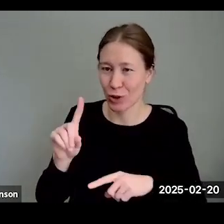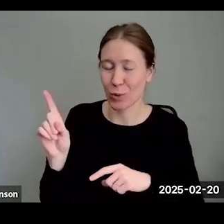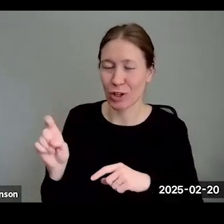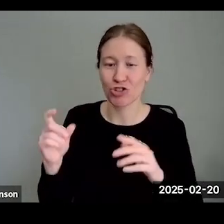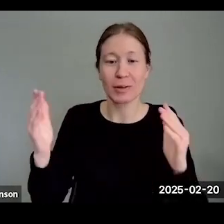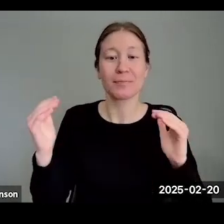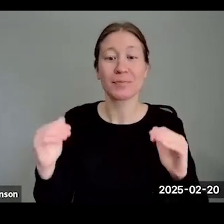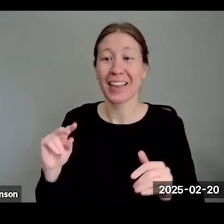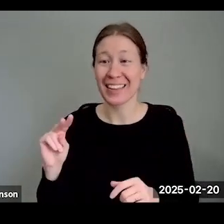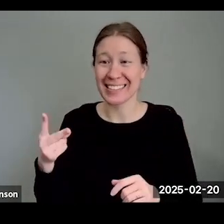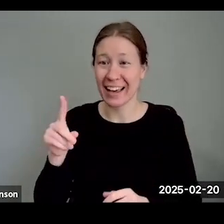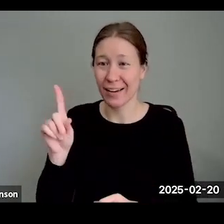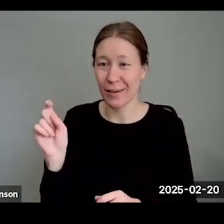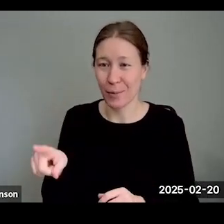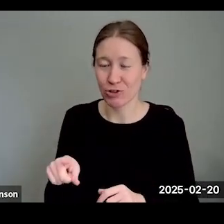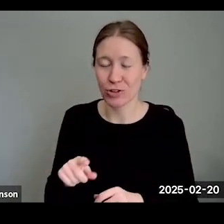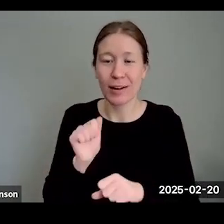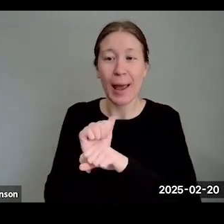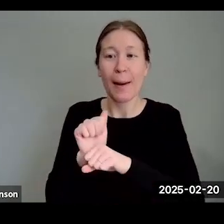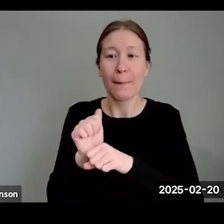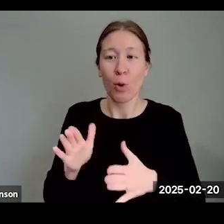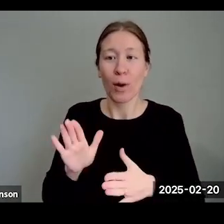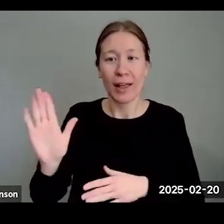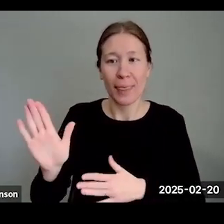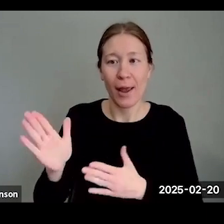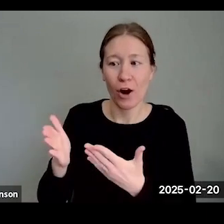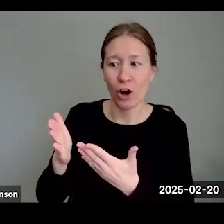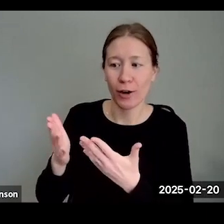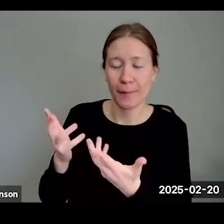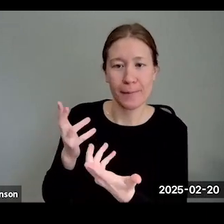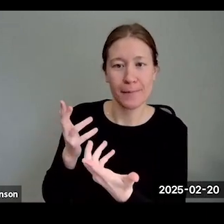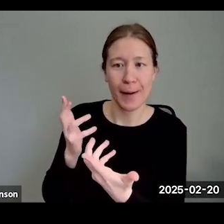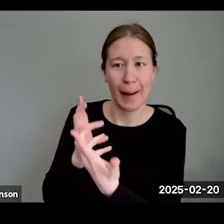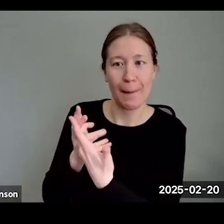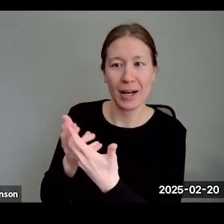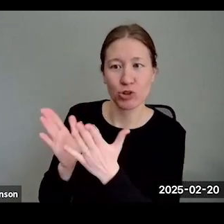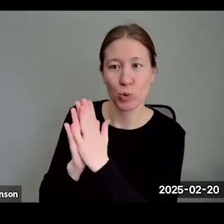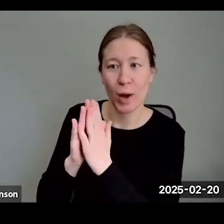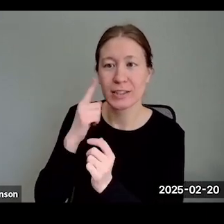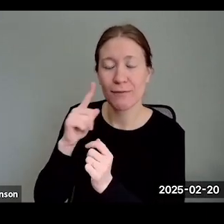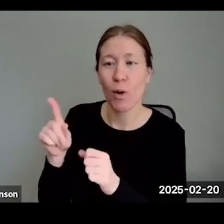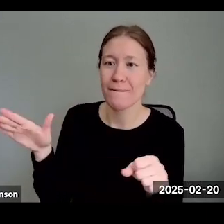Does the employee's accommodation request to work fully remote, seem reasonable,